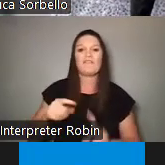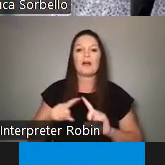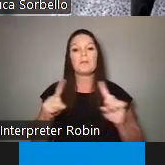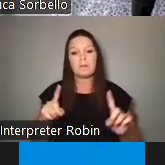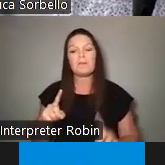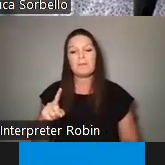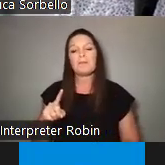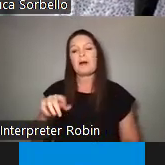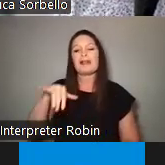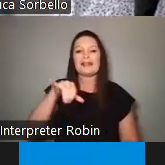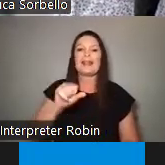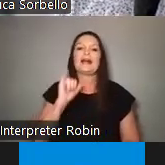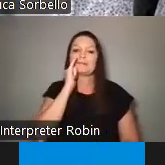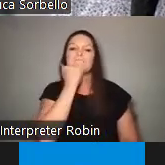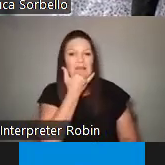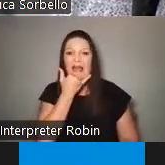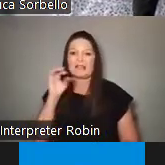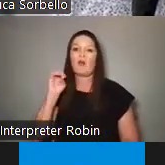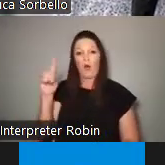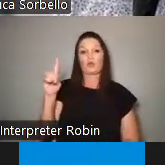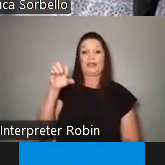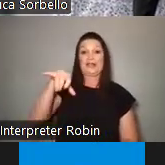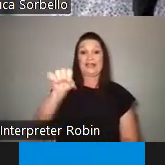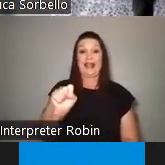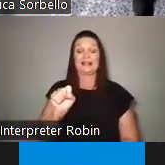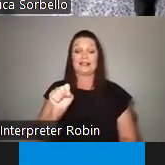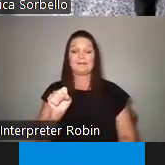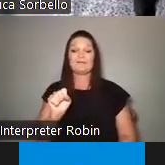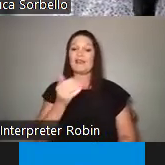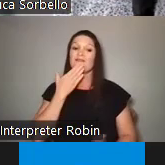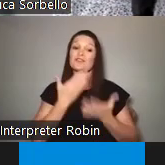getting that specific break down. But, I believe that most